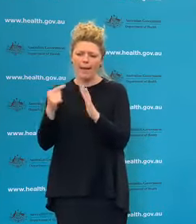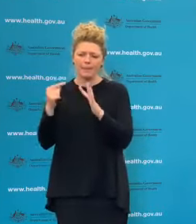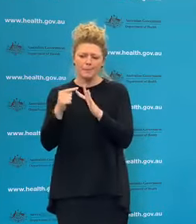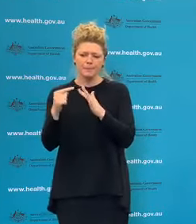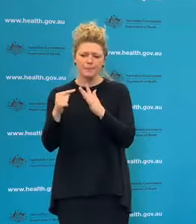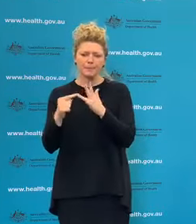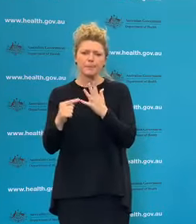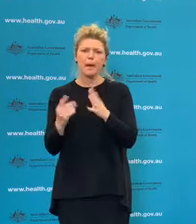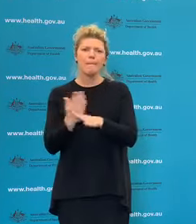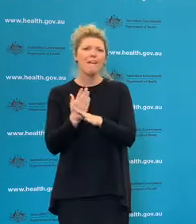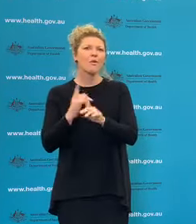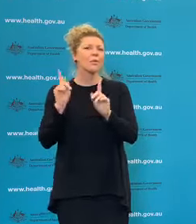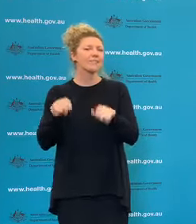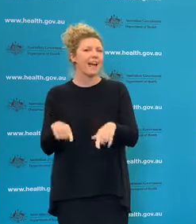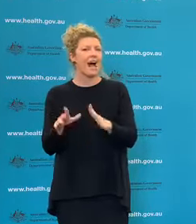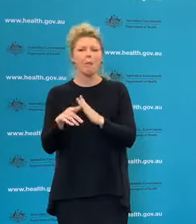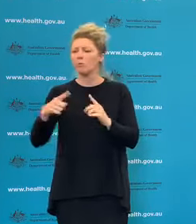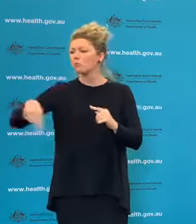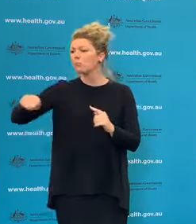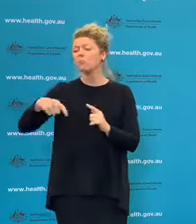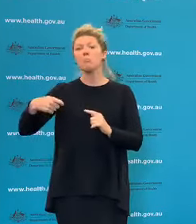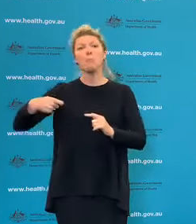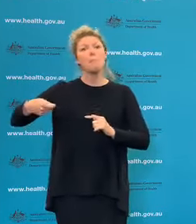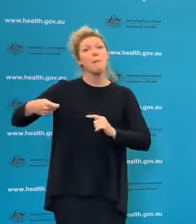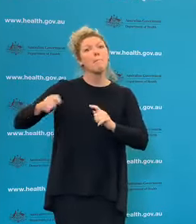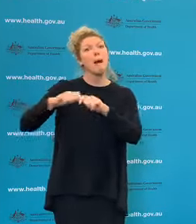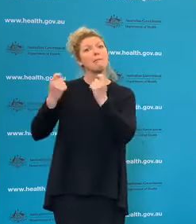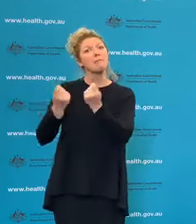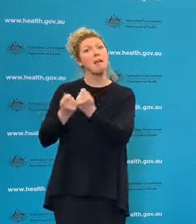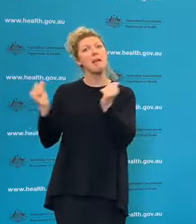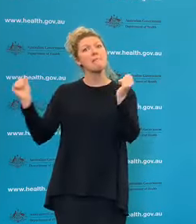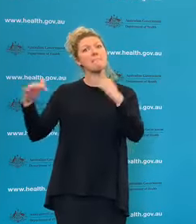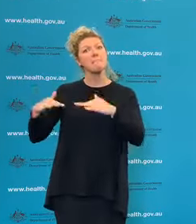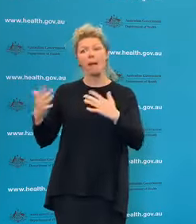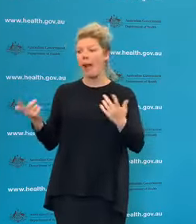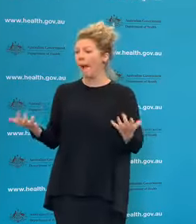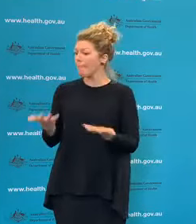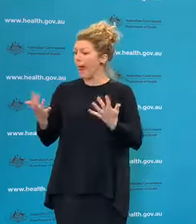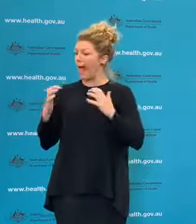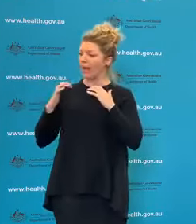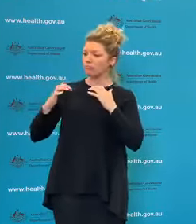members and their team members and players of whatever sport might be,